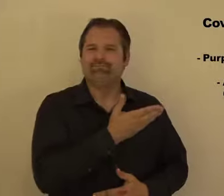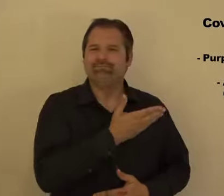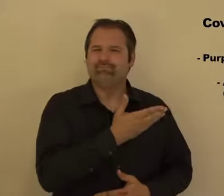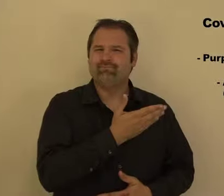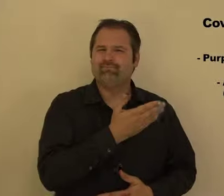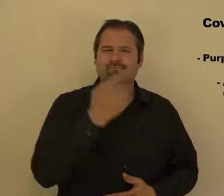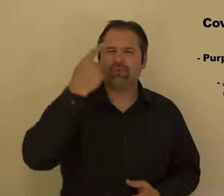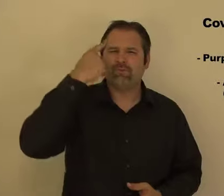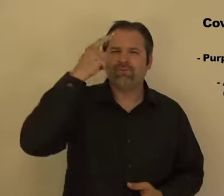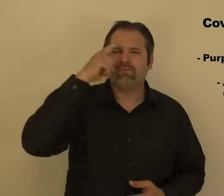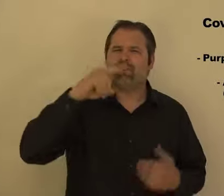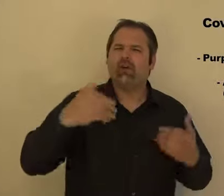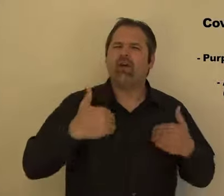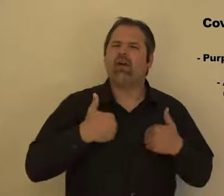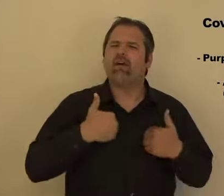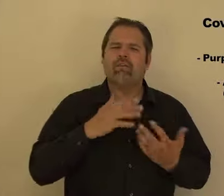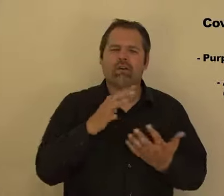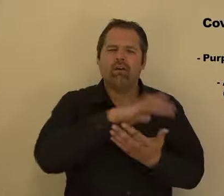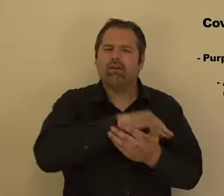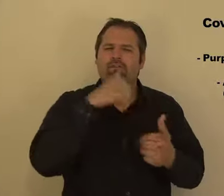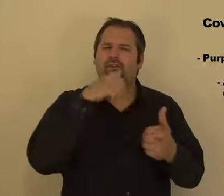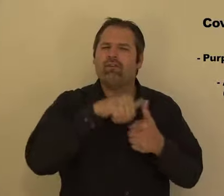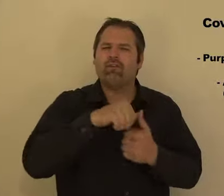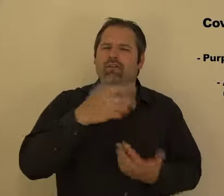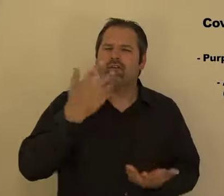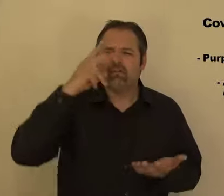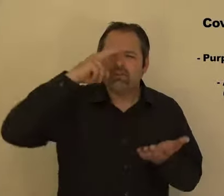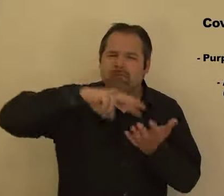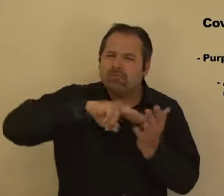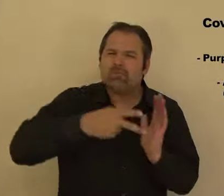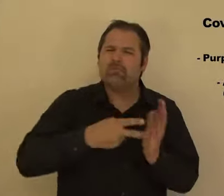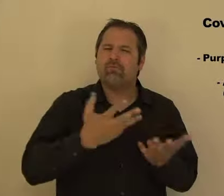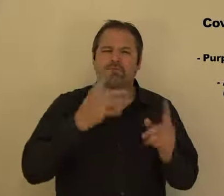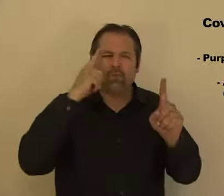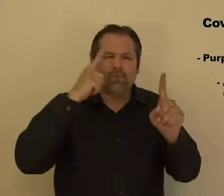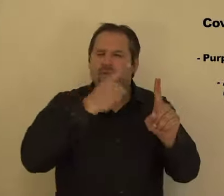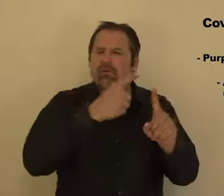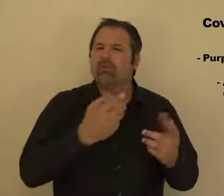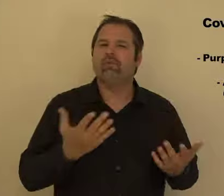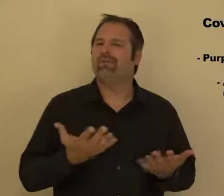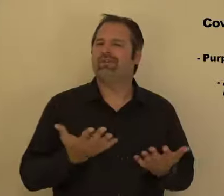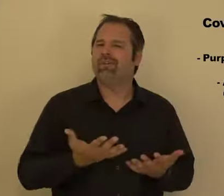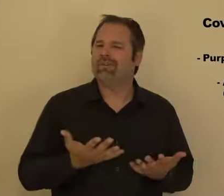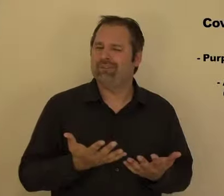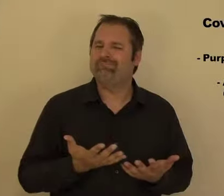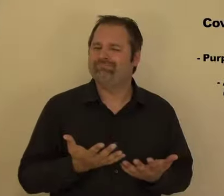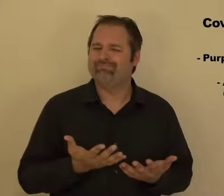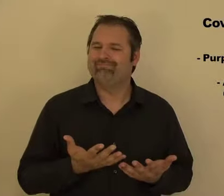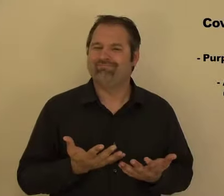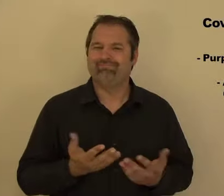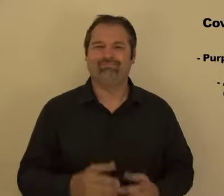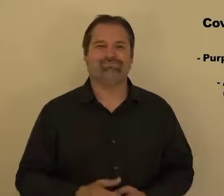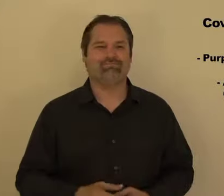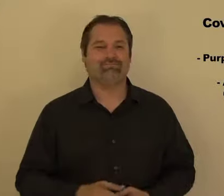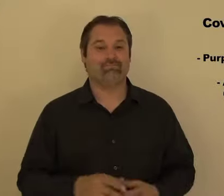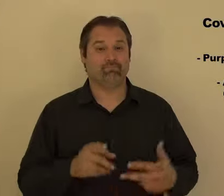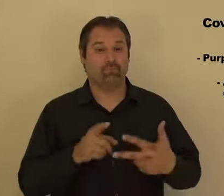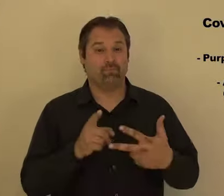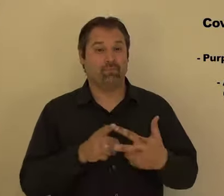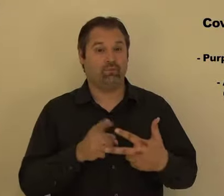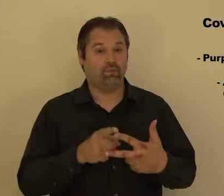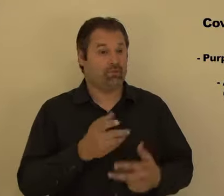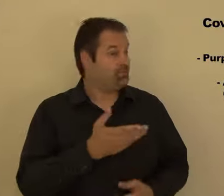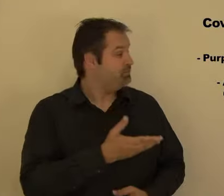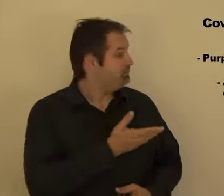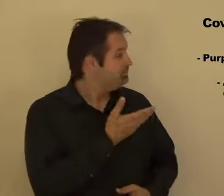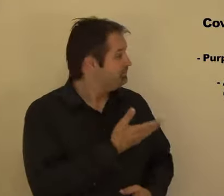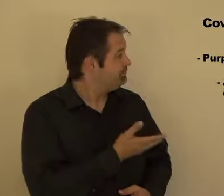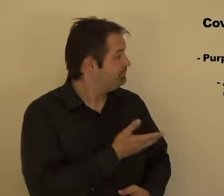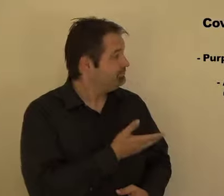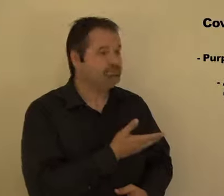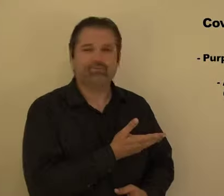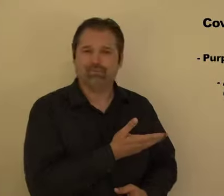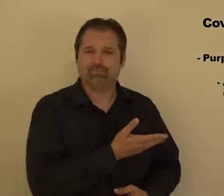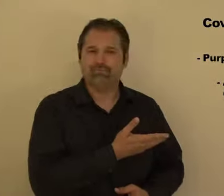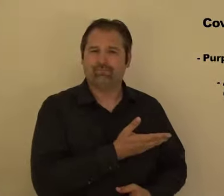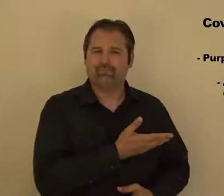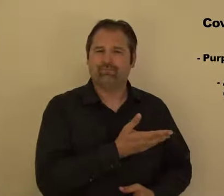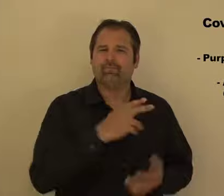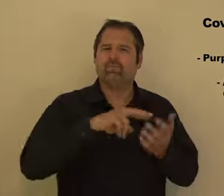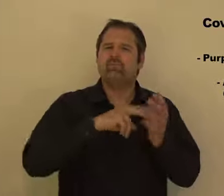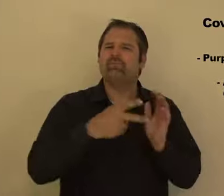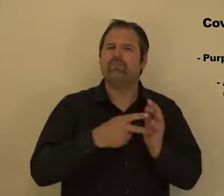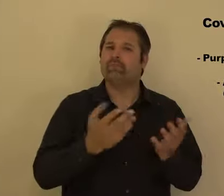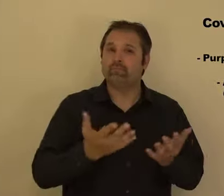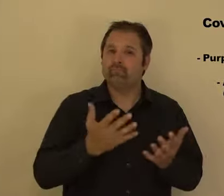Second, what you should include in a cover letter.